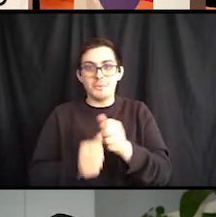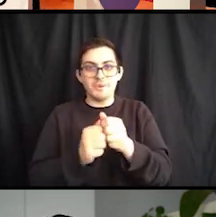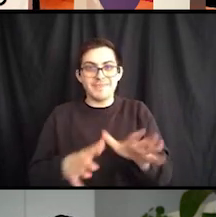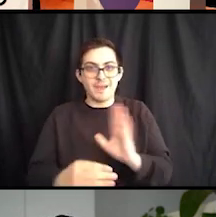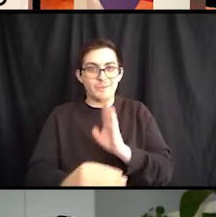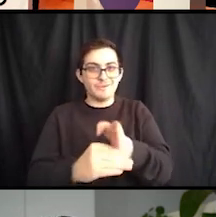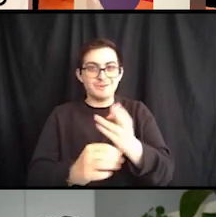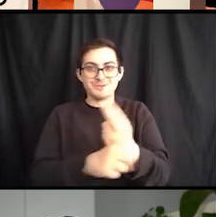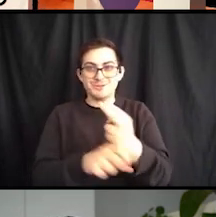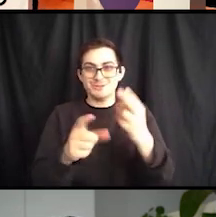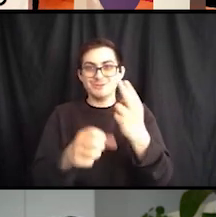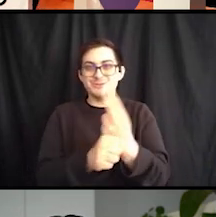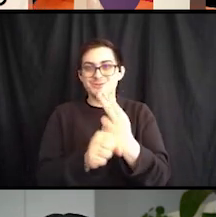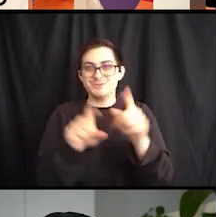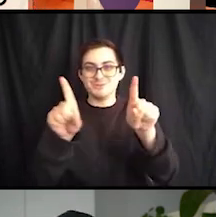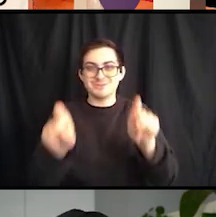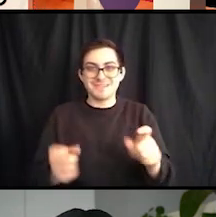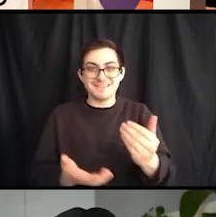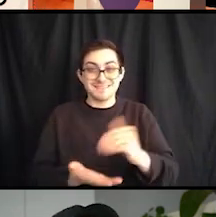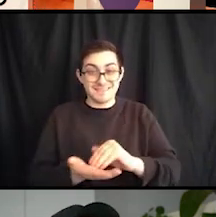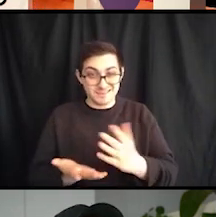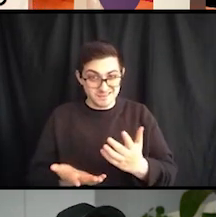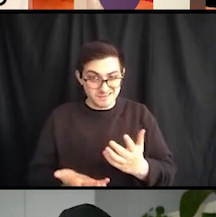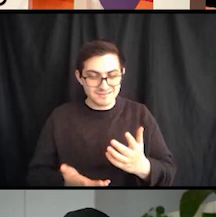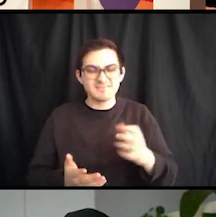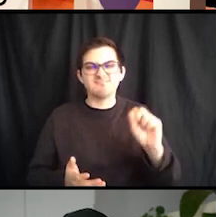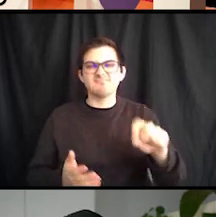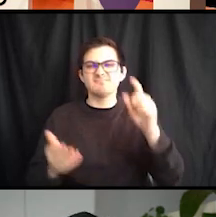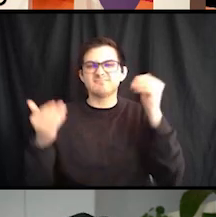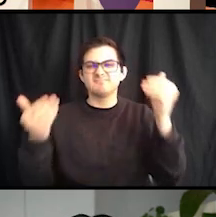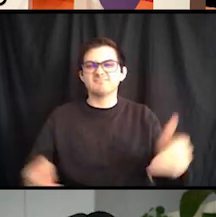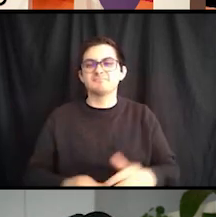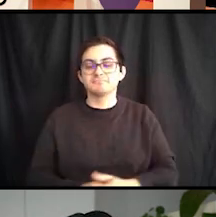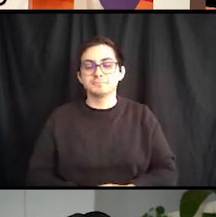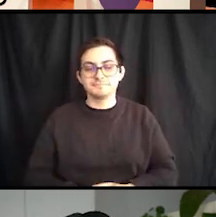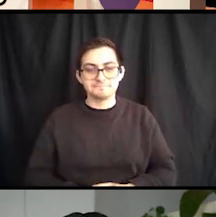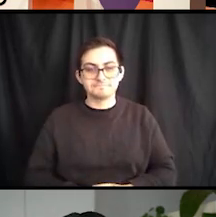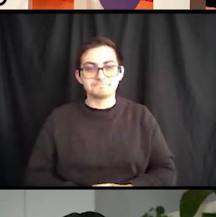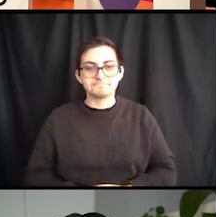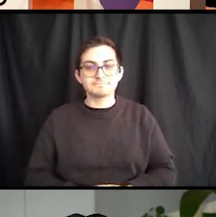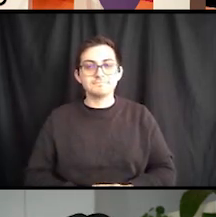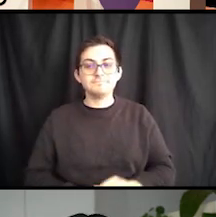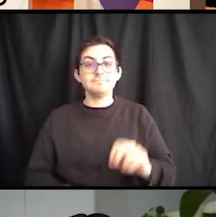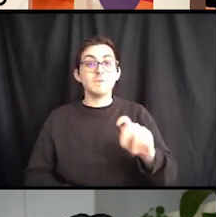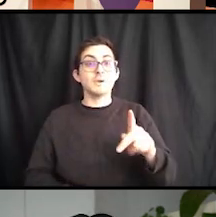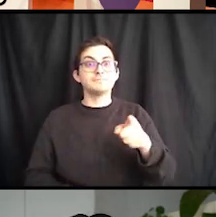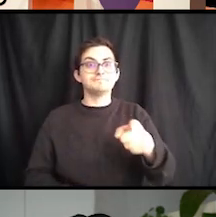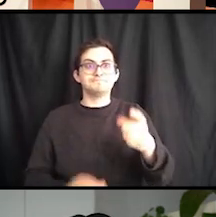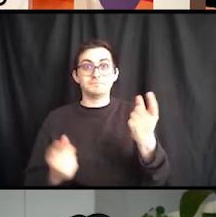Yeah, let's do it. All right so let's-- what you do then, is you go to the file.